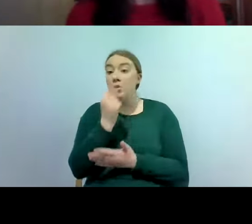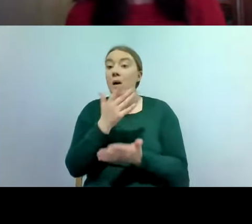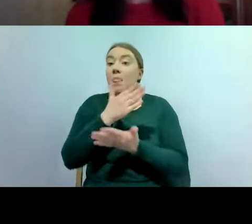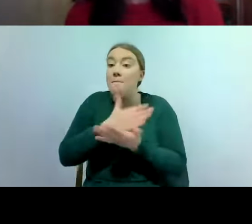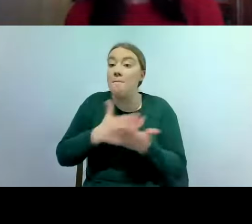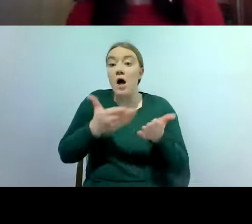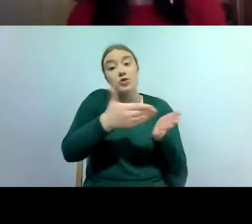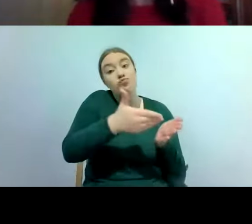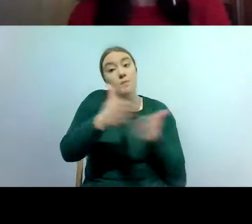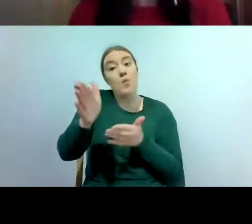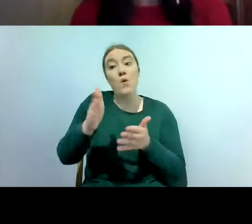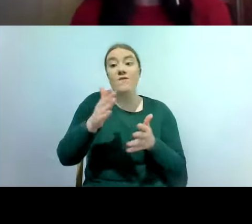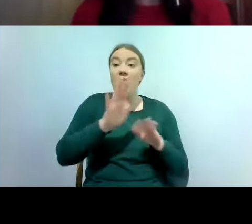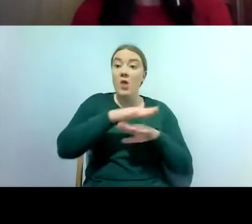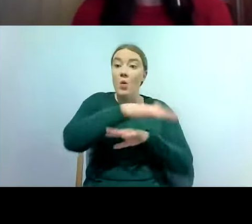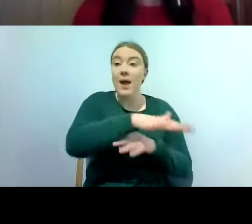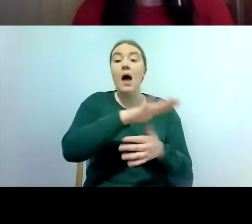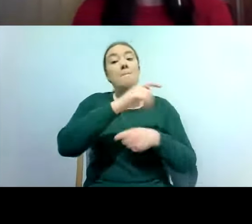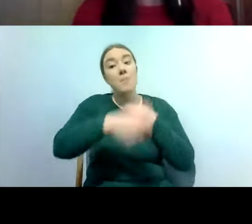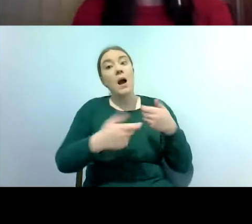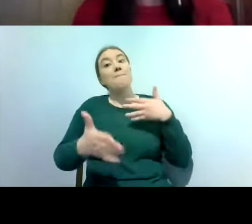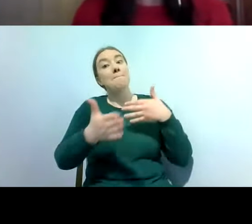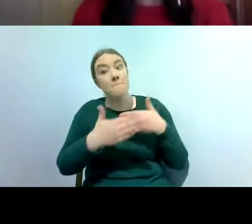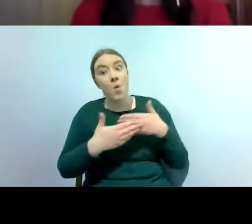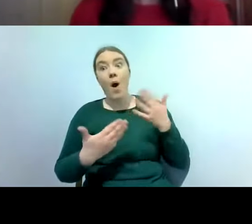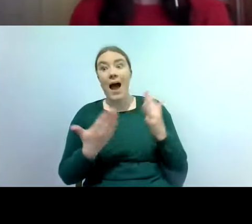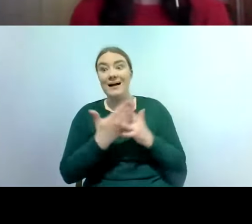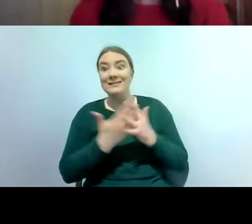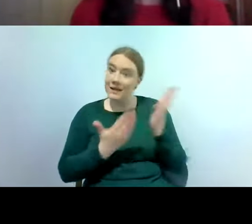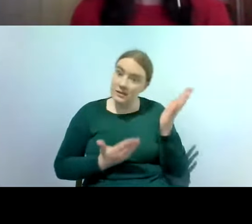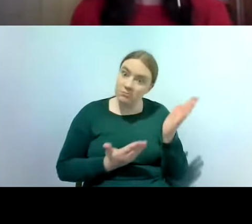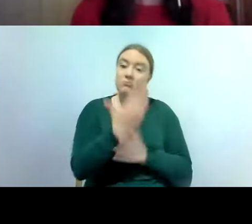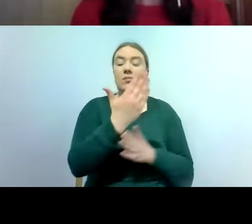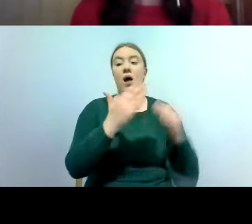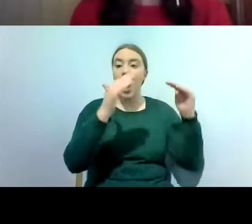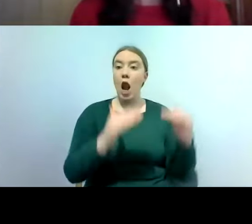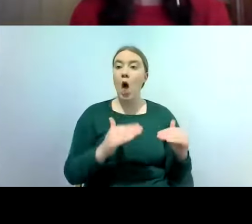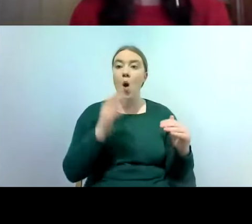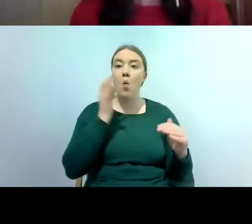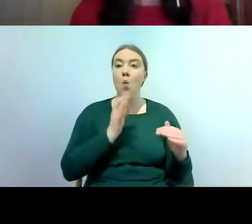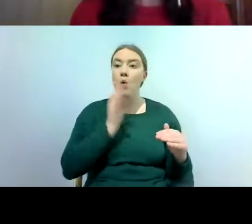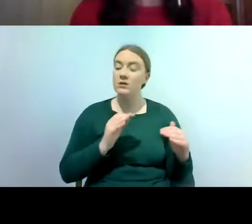access above the weir at these lower flows which can coincide with spring and summer